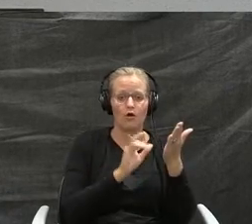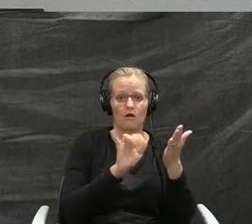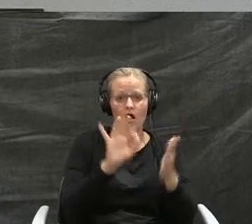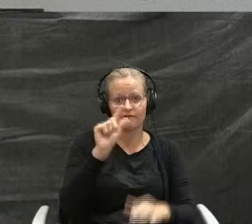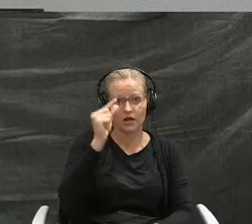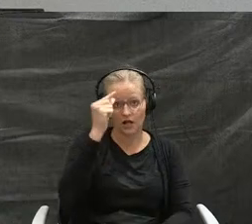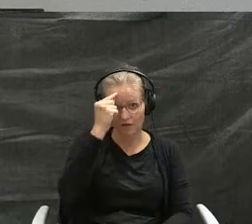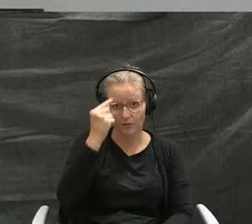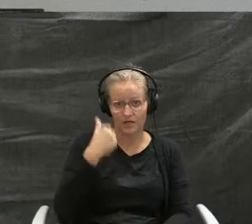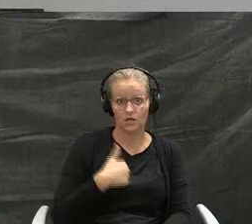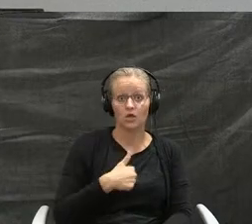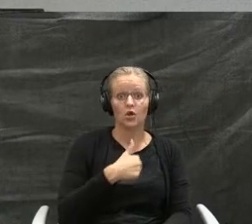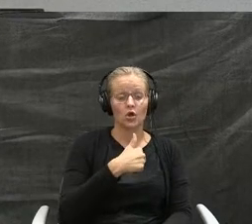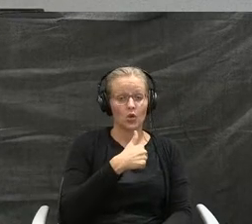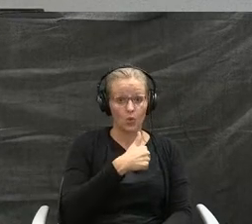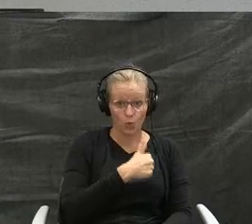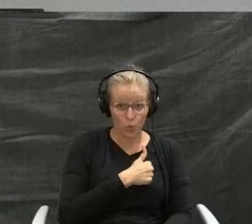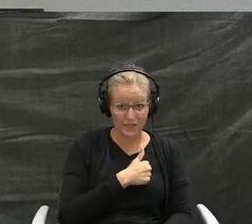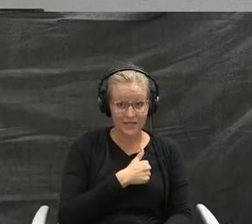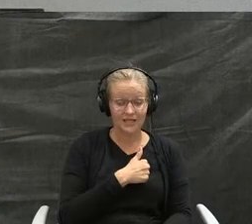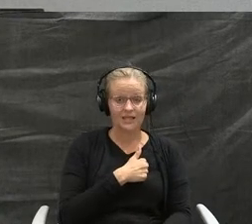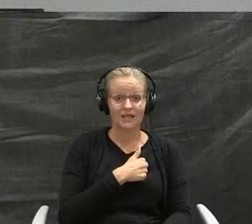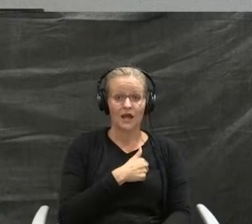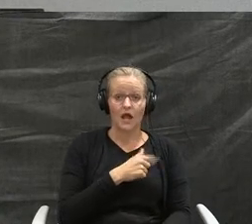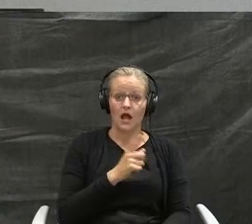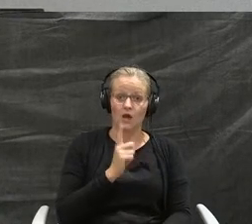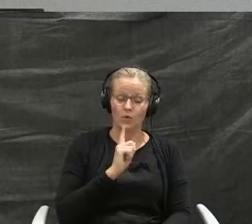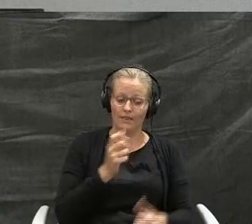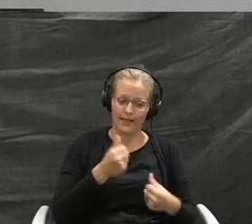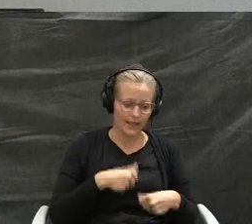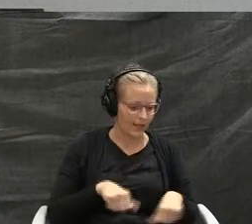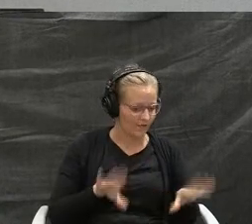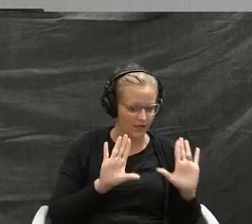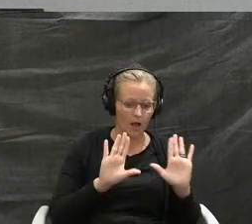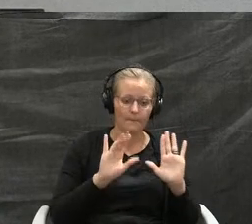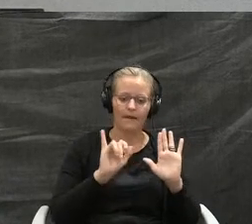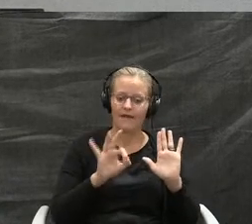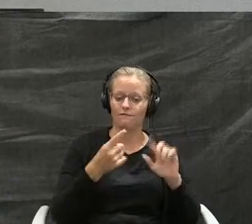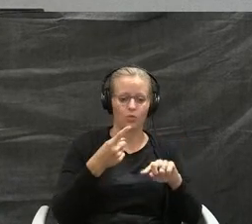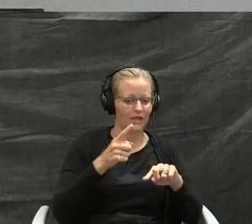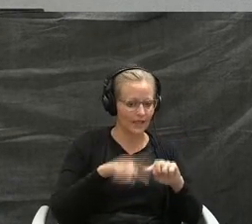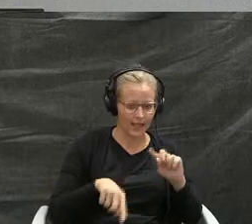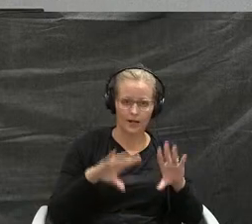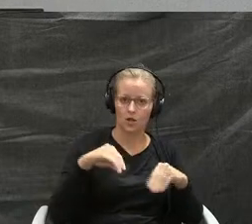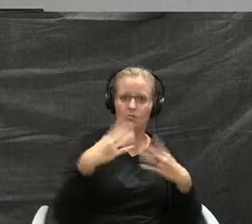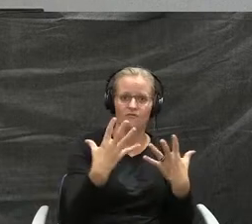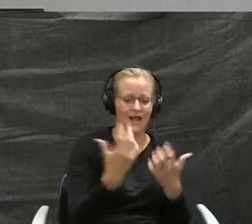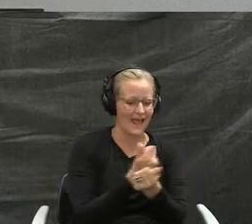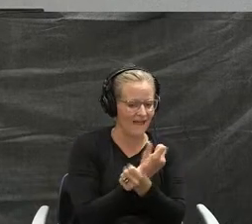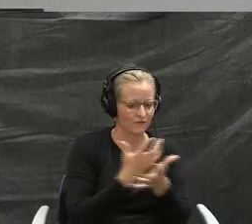If you're not doing all we can to educate students. Covert is spreading outside of